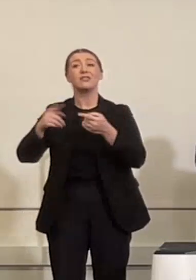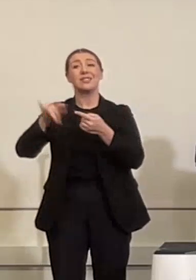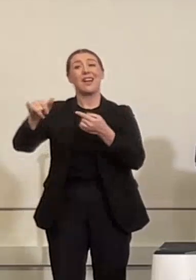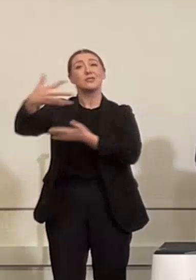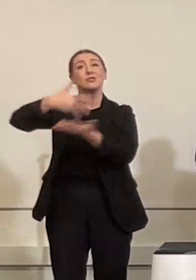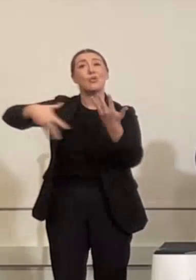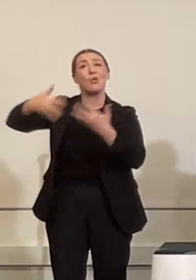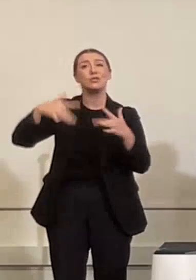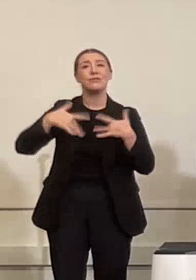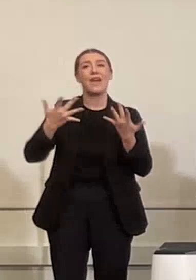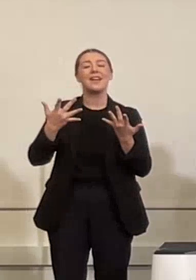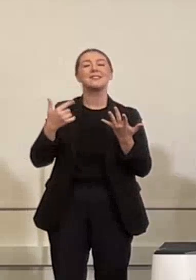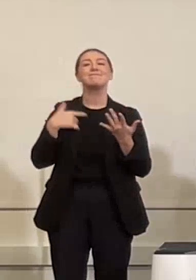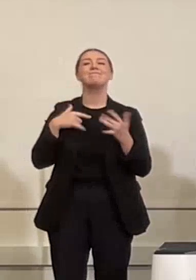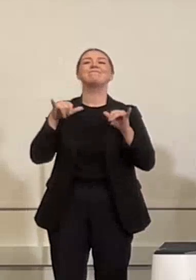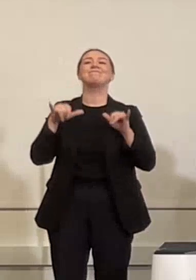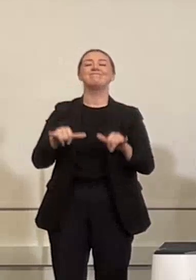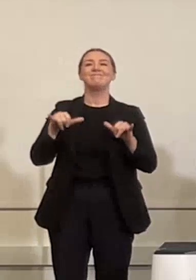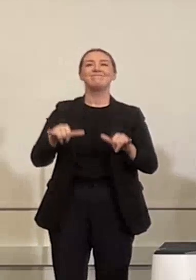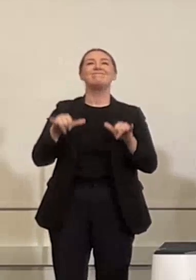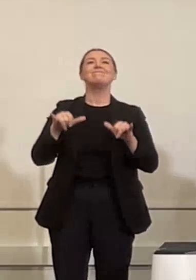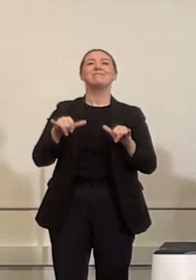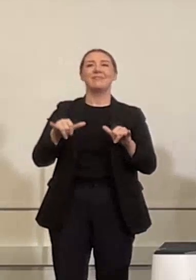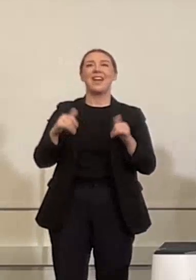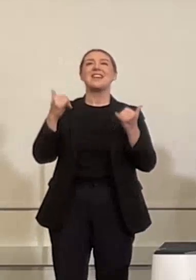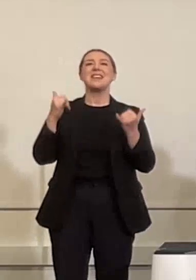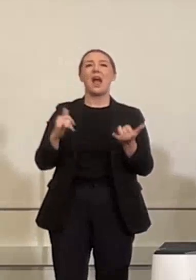know it's starting to become more normal.